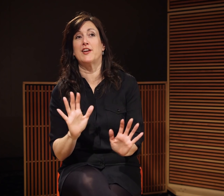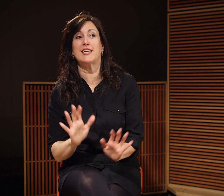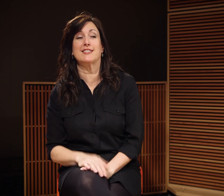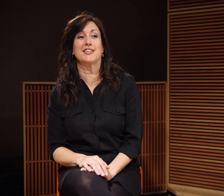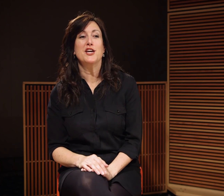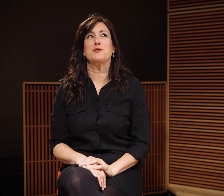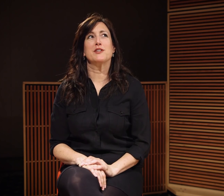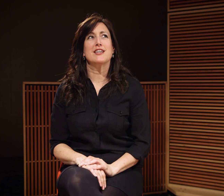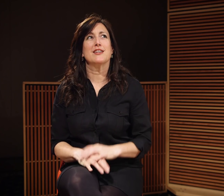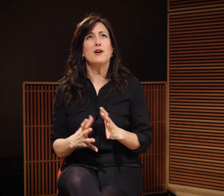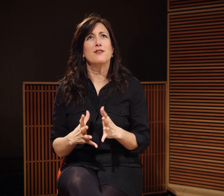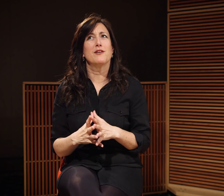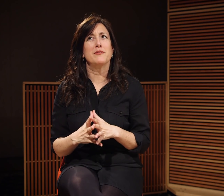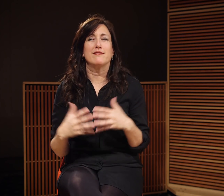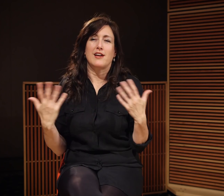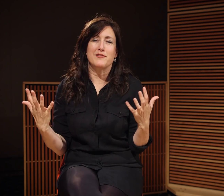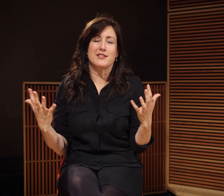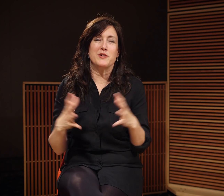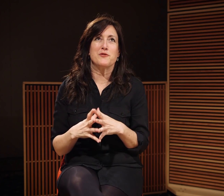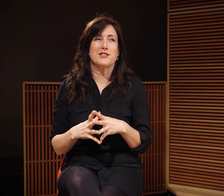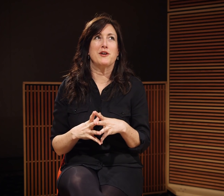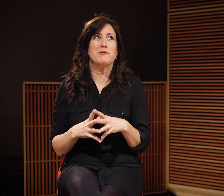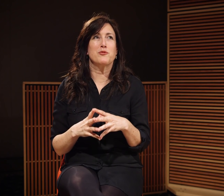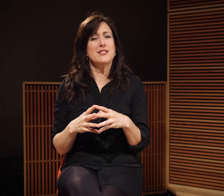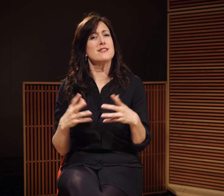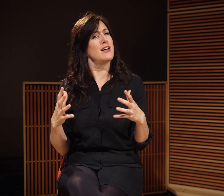who's fantastic, we realized that — obviously we knew this already — but Prince